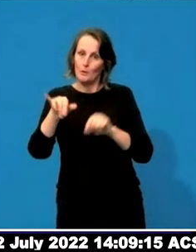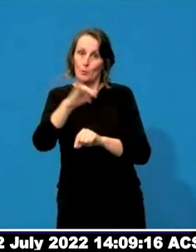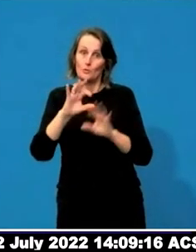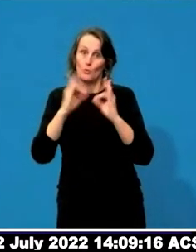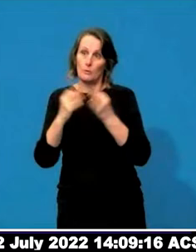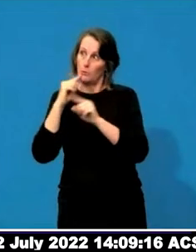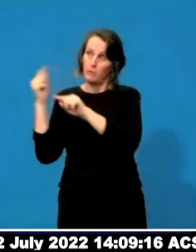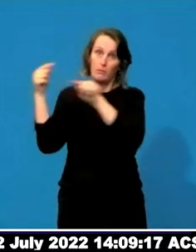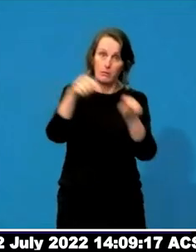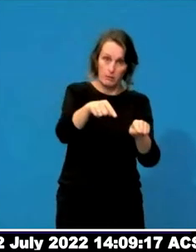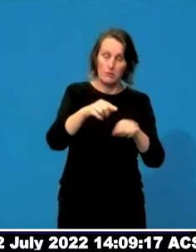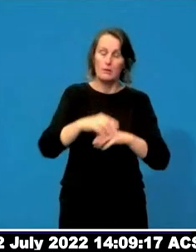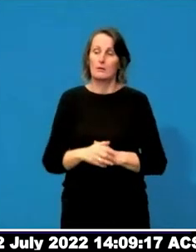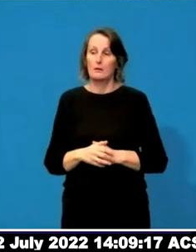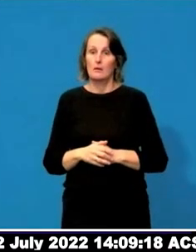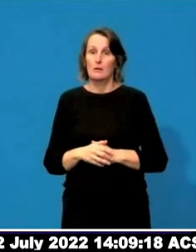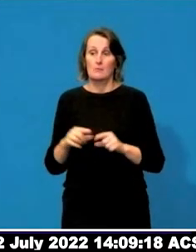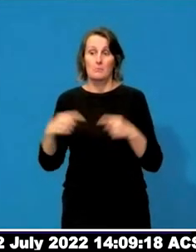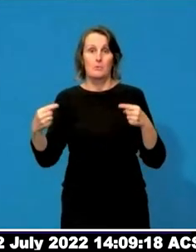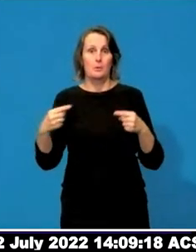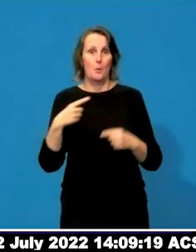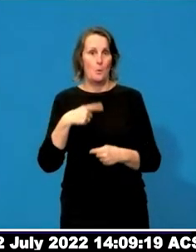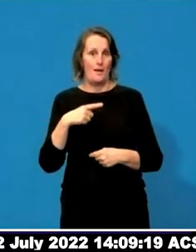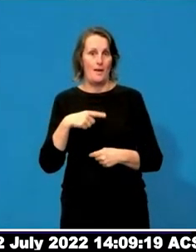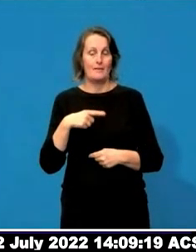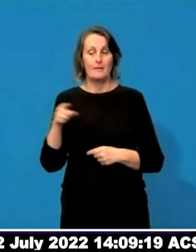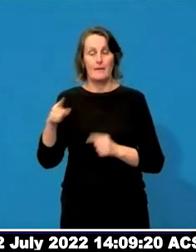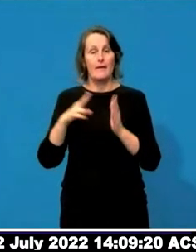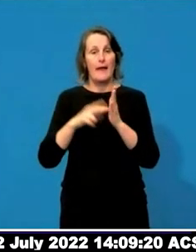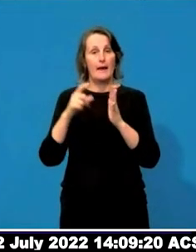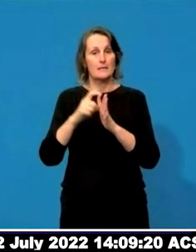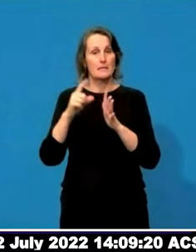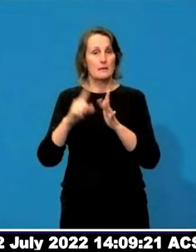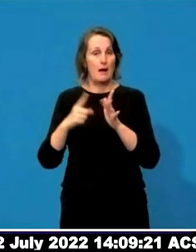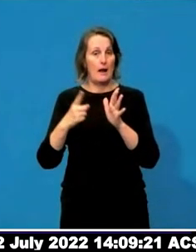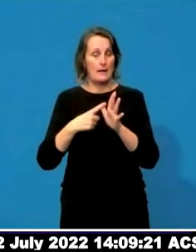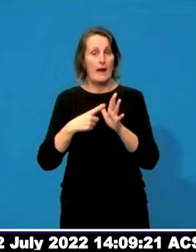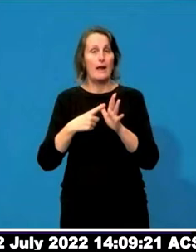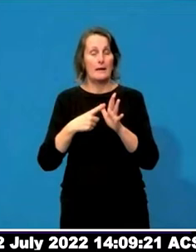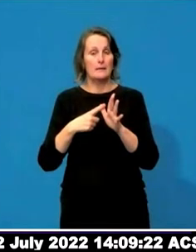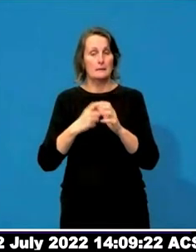The tension came because they were very, very focused on the best quote